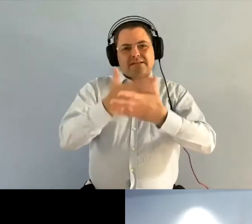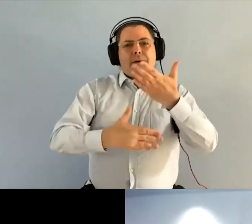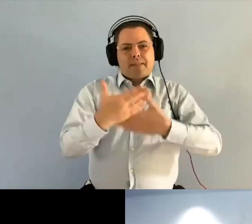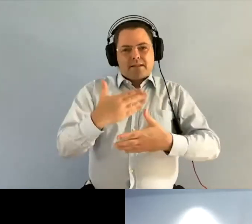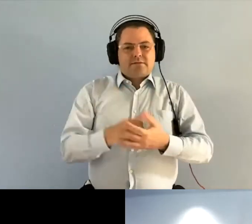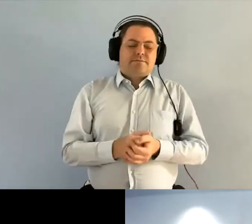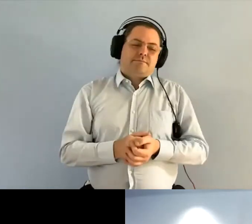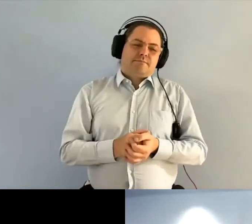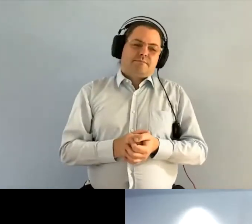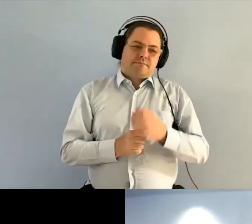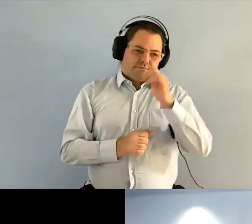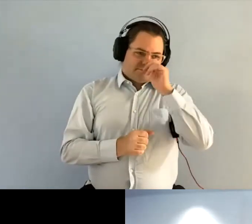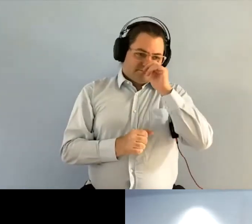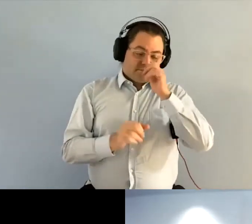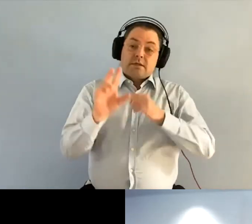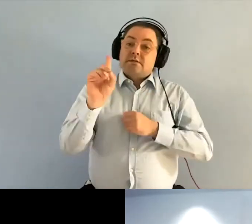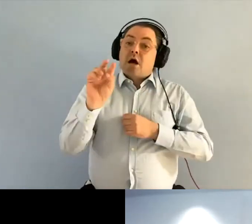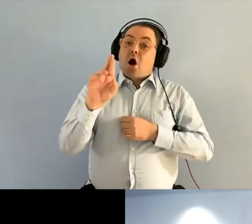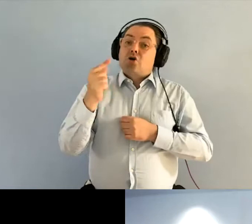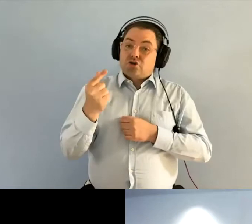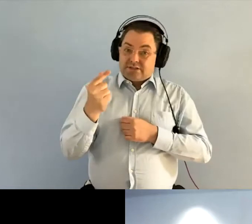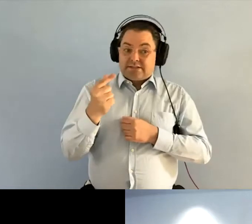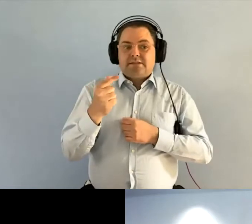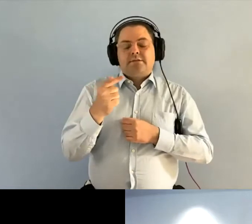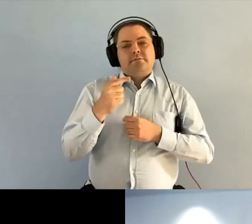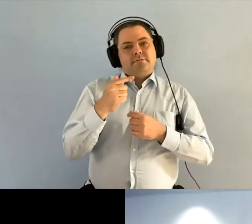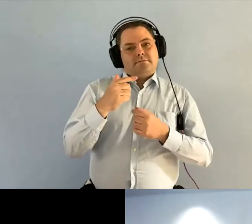especially during the pandemic, it's been more important. I want to